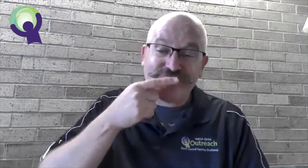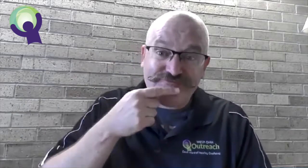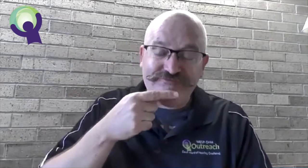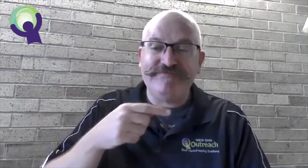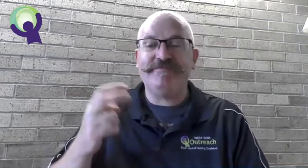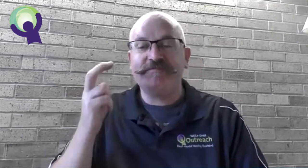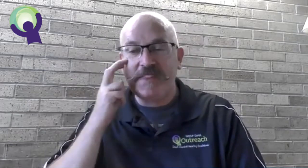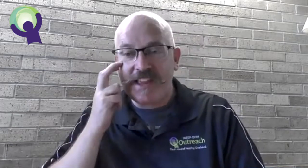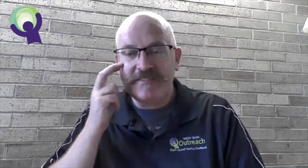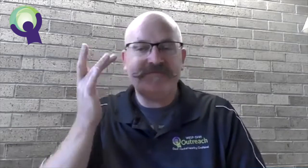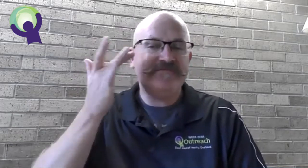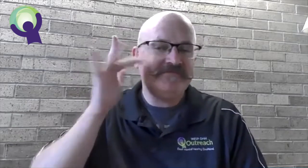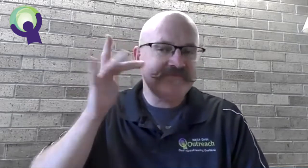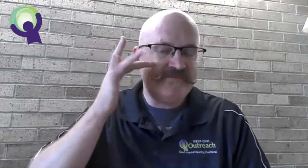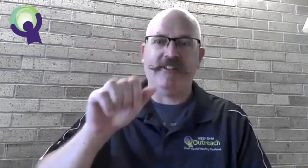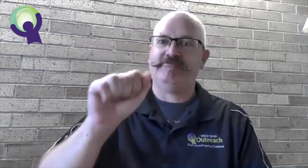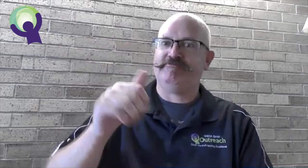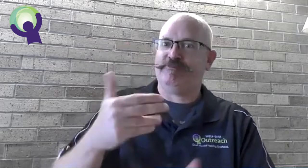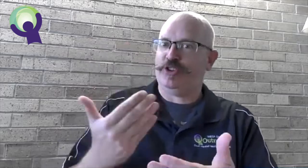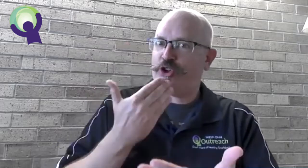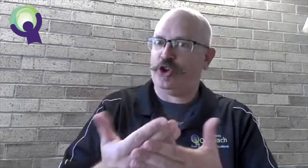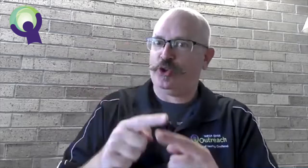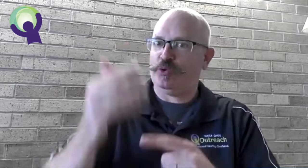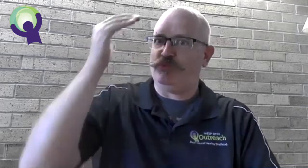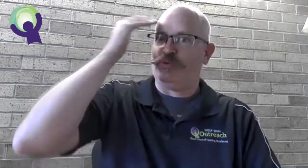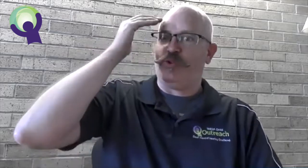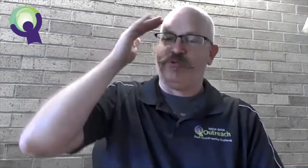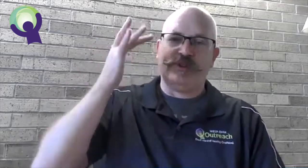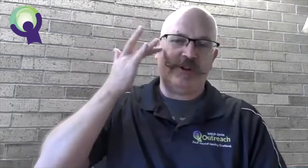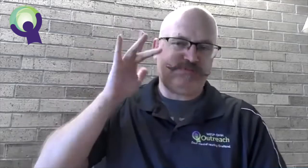(Scott) Ahh! That makes complete sense when you think about it in relation to the deaf community.